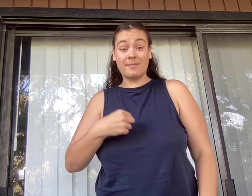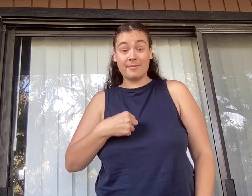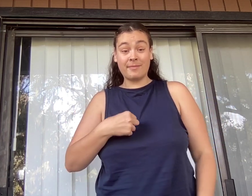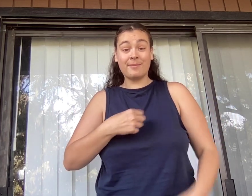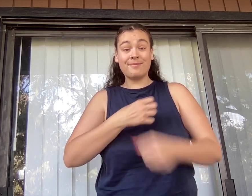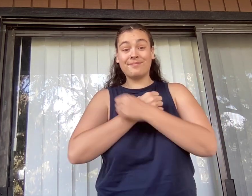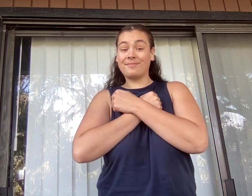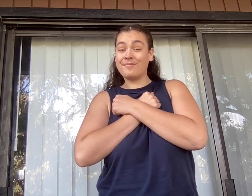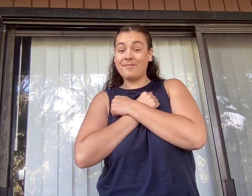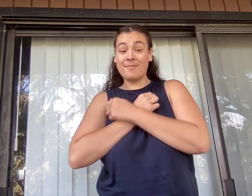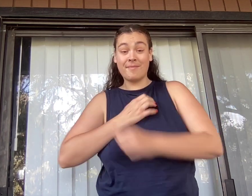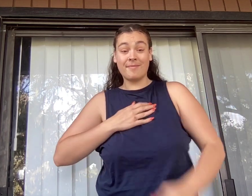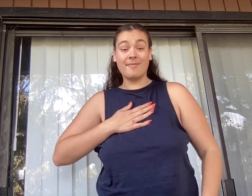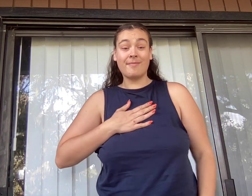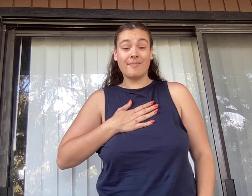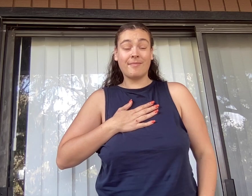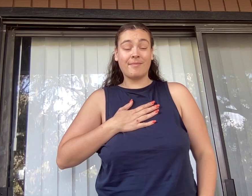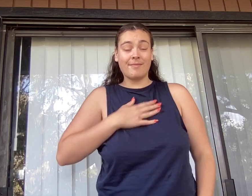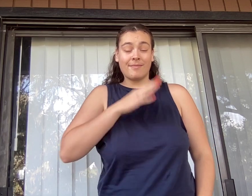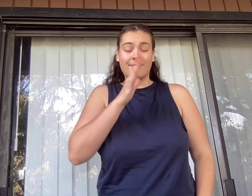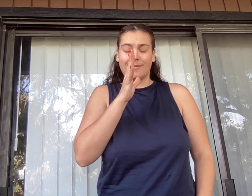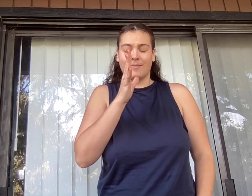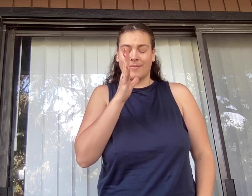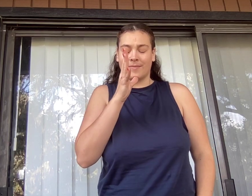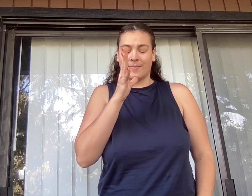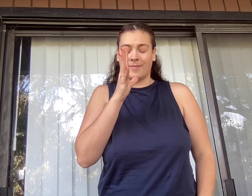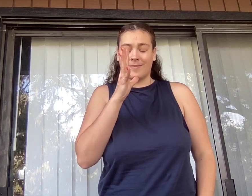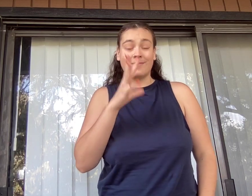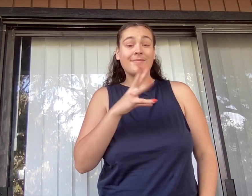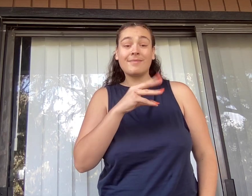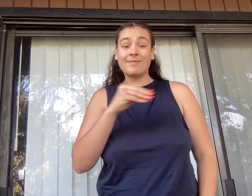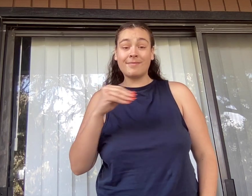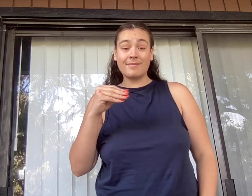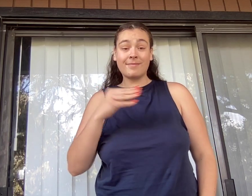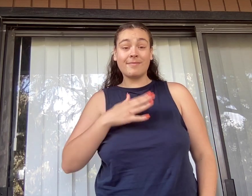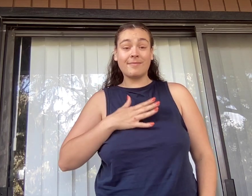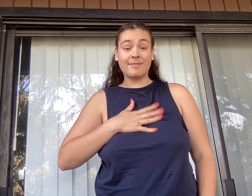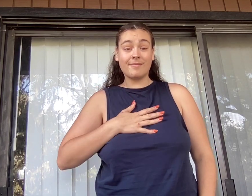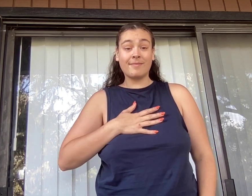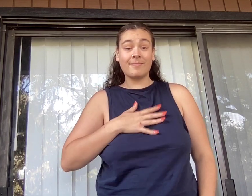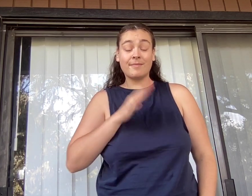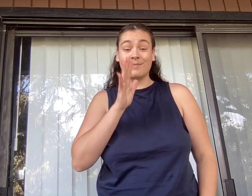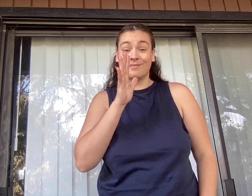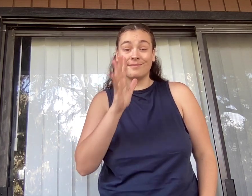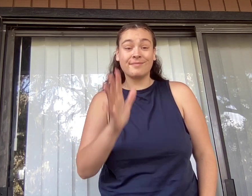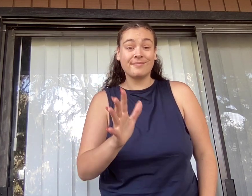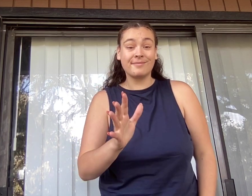I love my mother and my grandmother